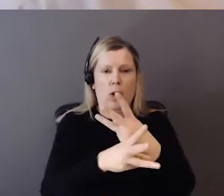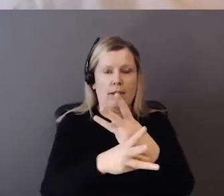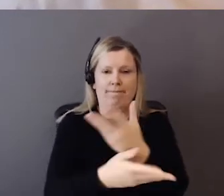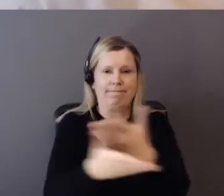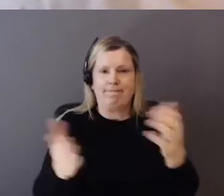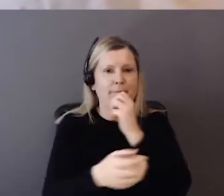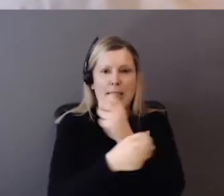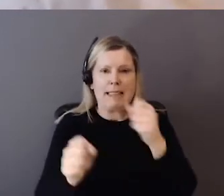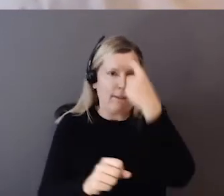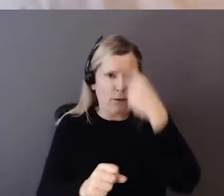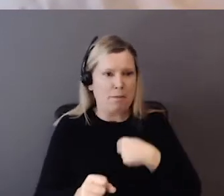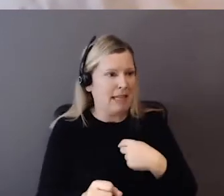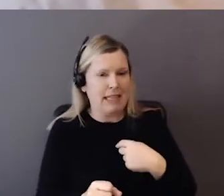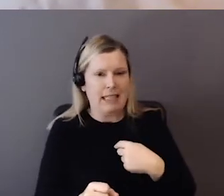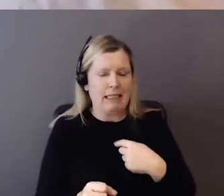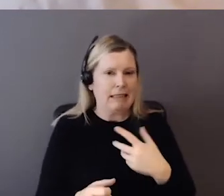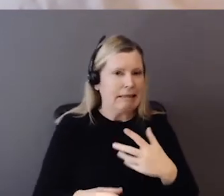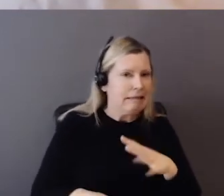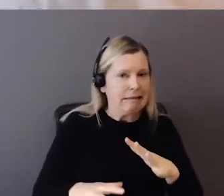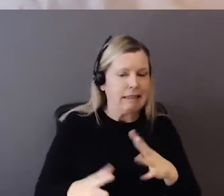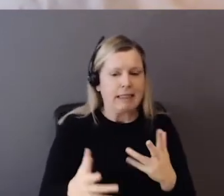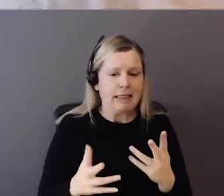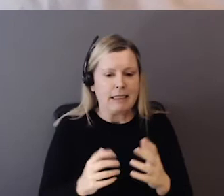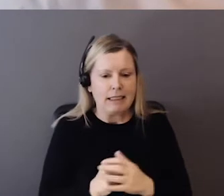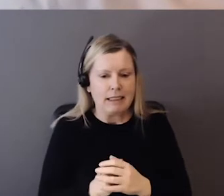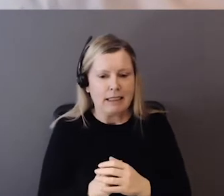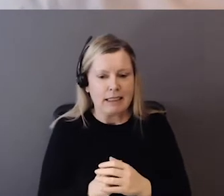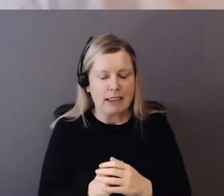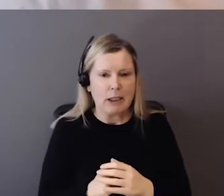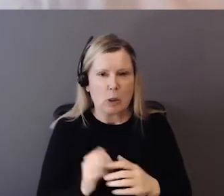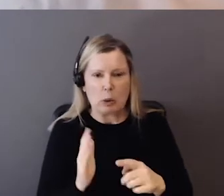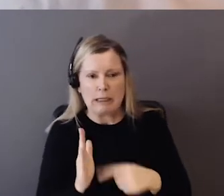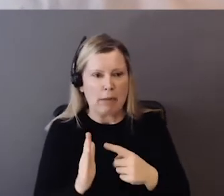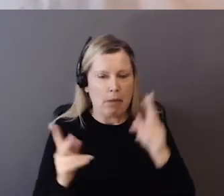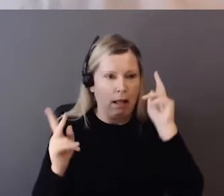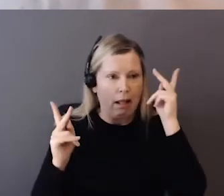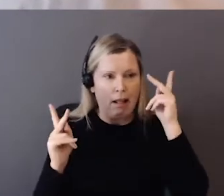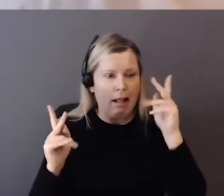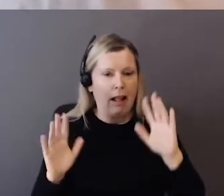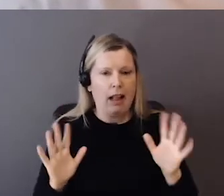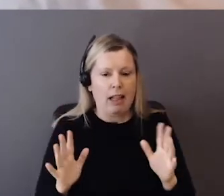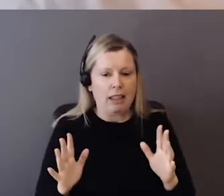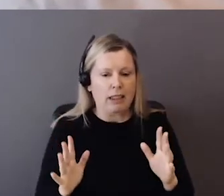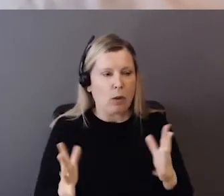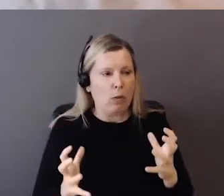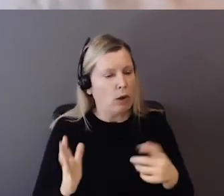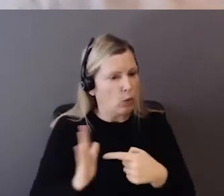get responses that just, unfortunately, seem to justify that fear. Especially when you're having